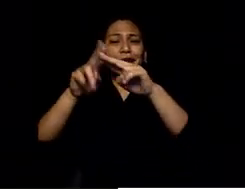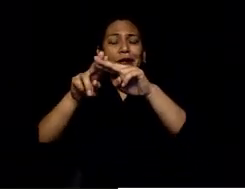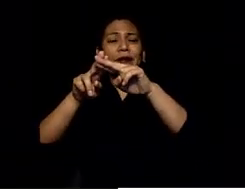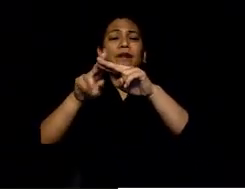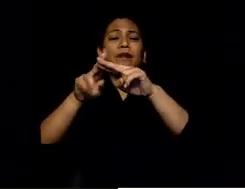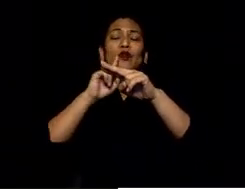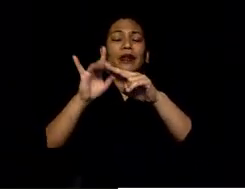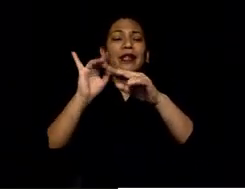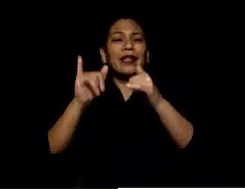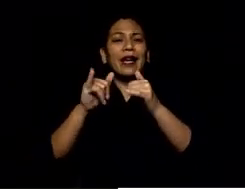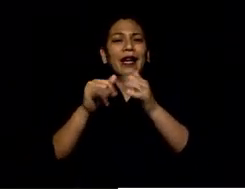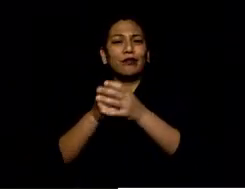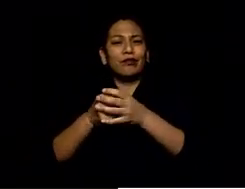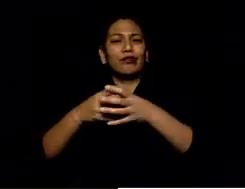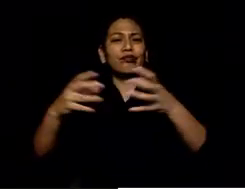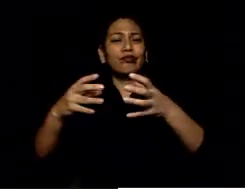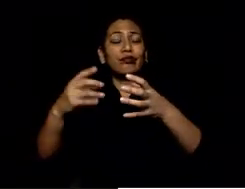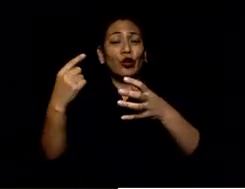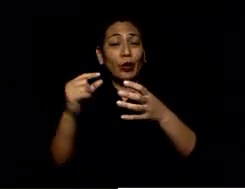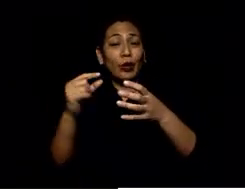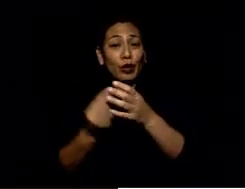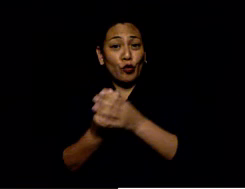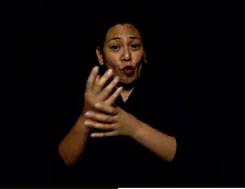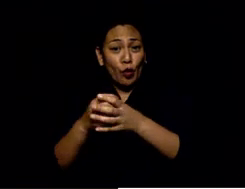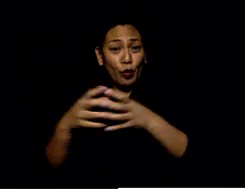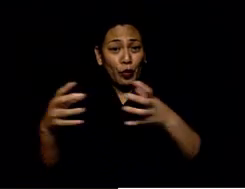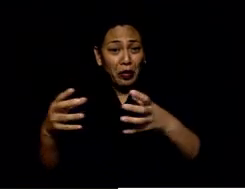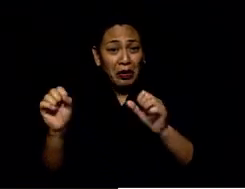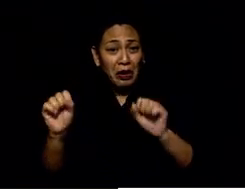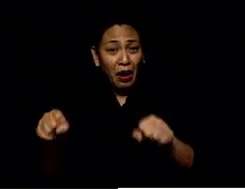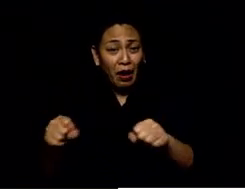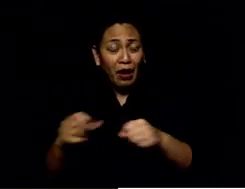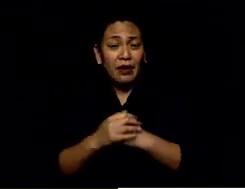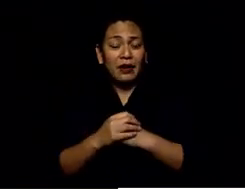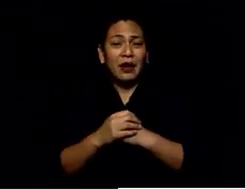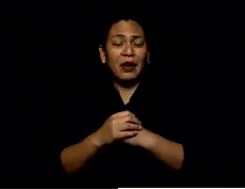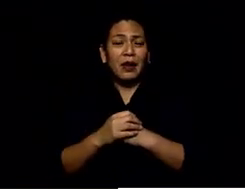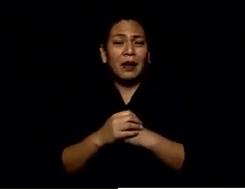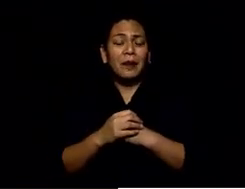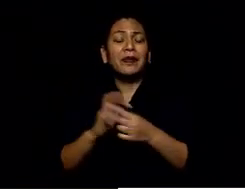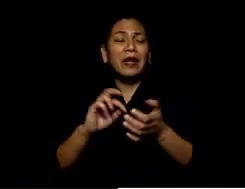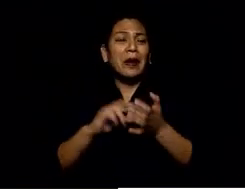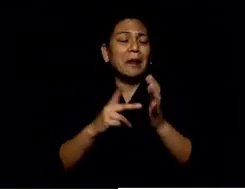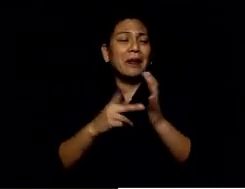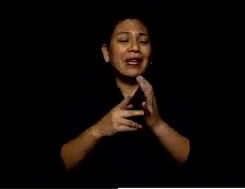that we can have green growth that we can, uh, we can delink, decouple